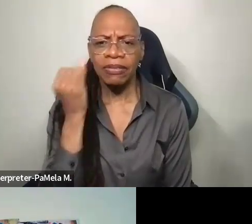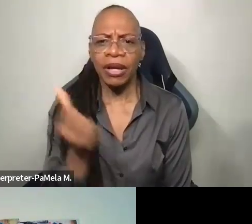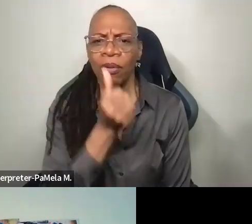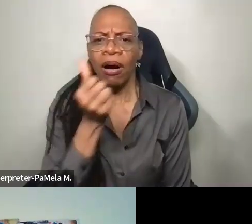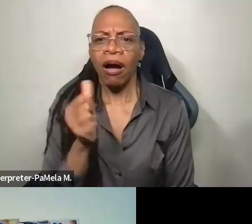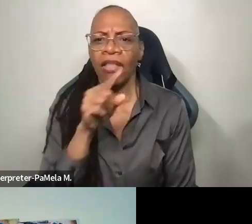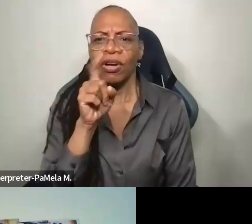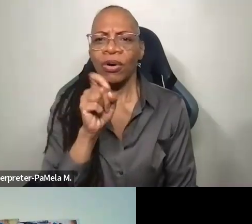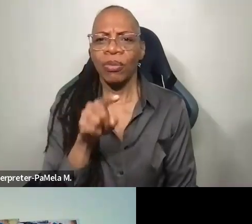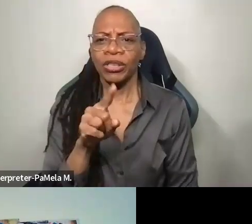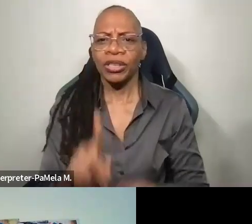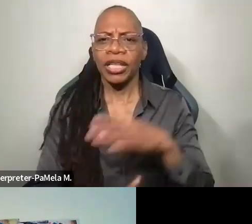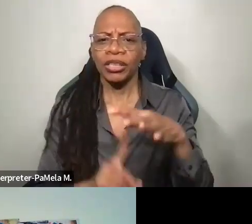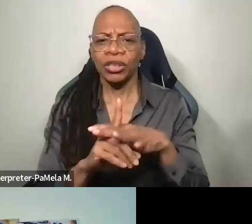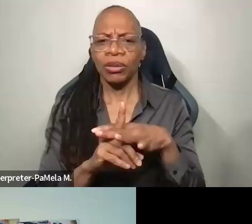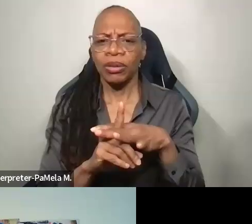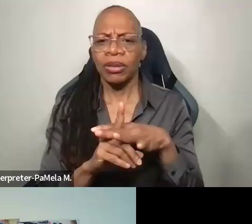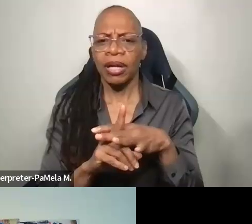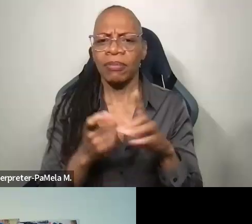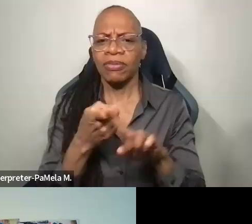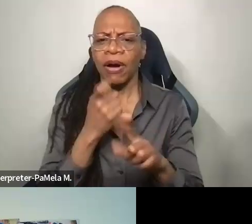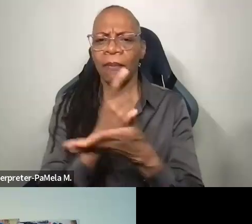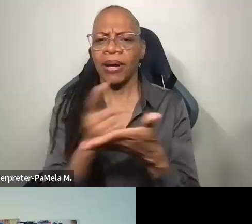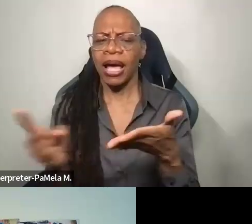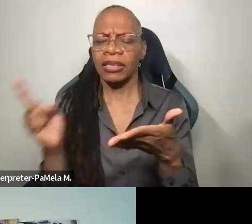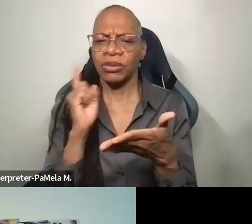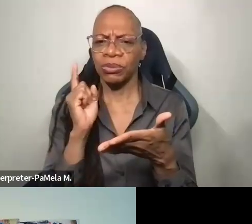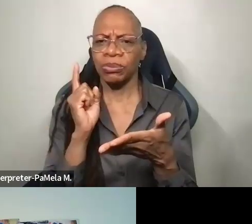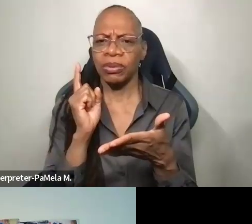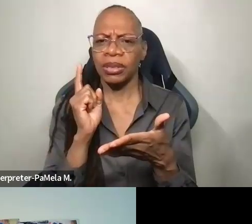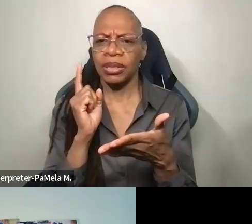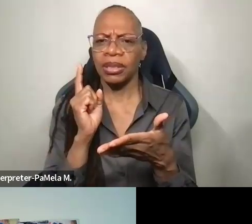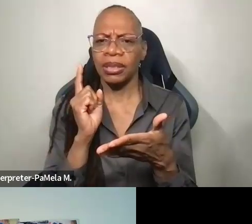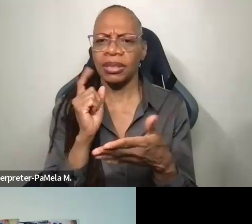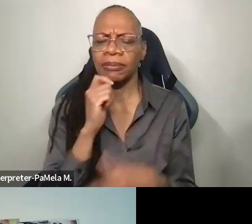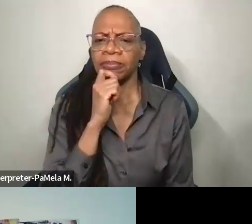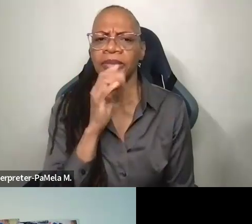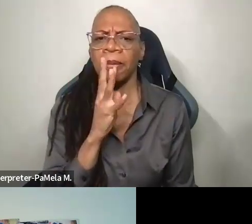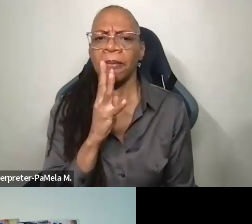and I know we answered quite a few last week. Some additional ones that came in today.